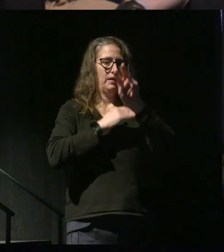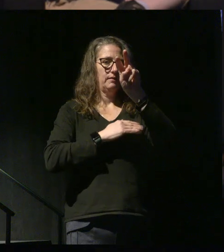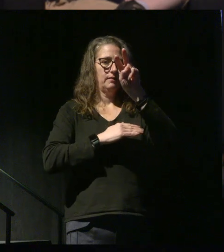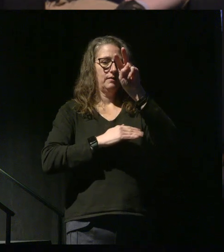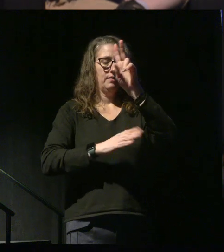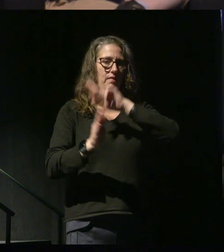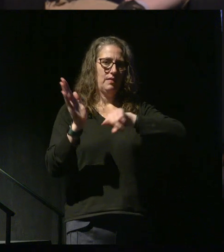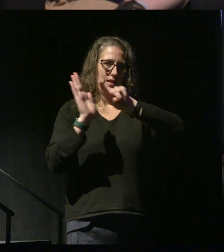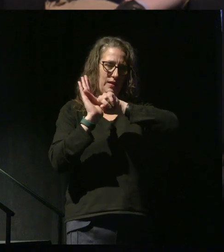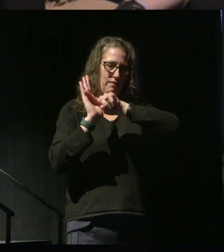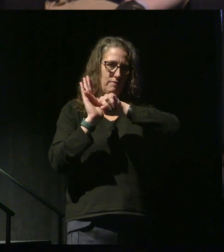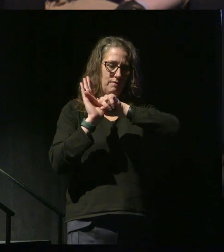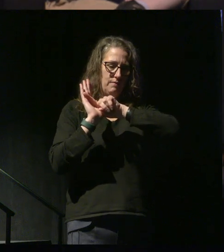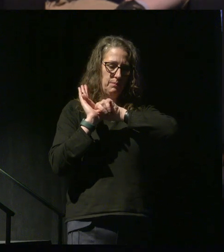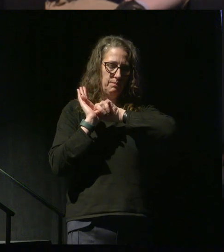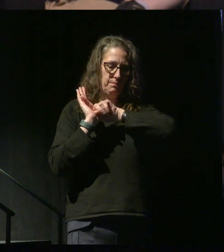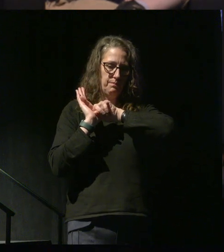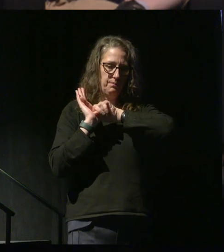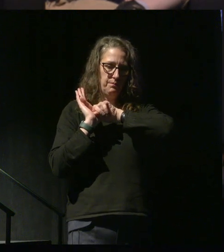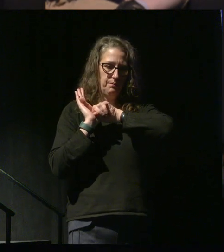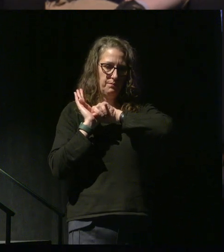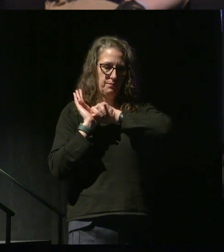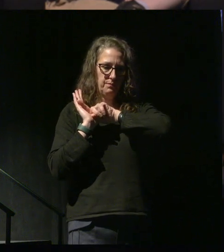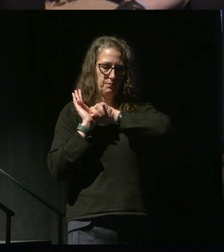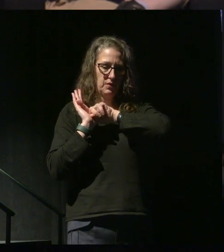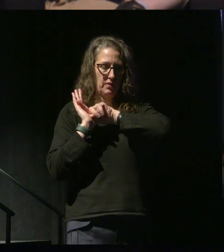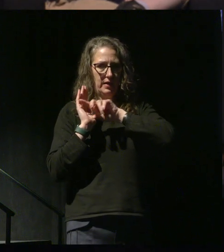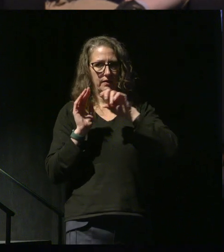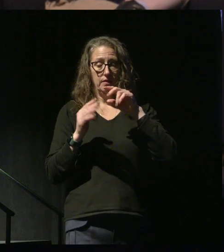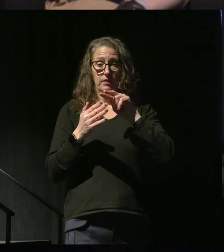and come from a place of fear. Mm-mm. - Of oh no, what are people gonna think?